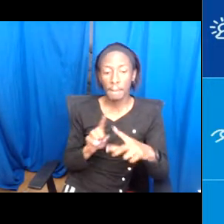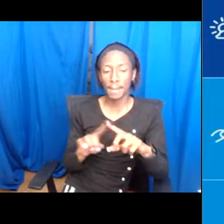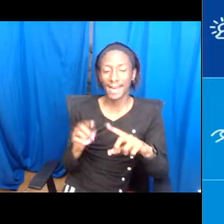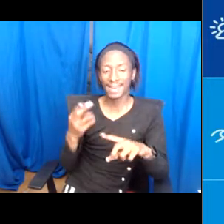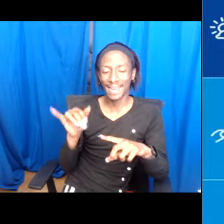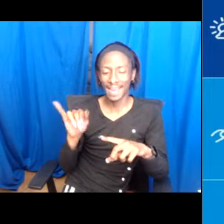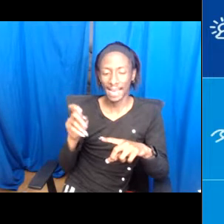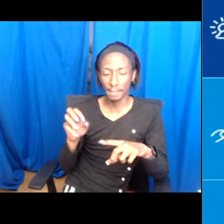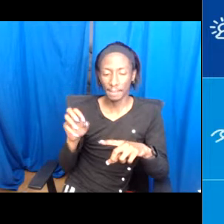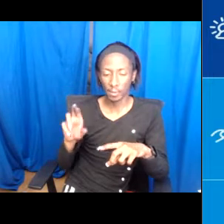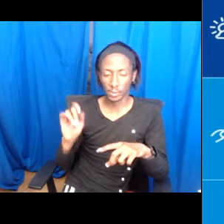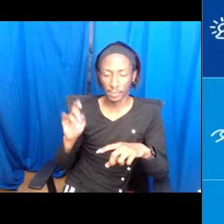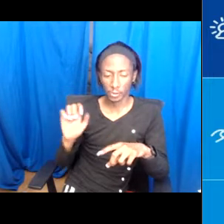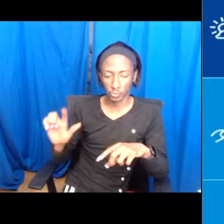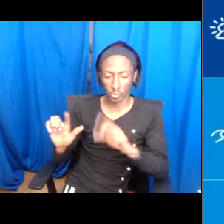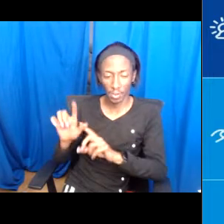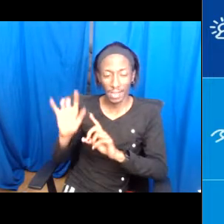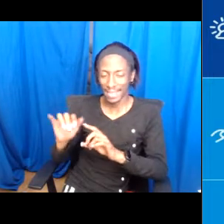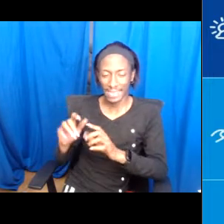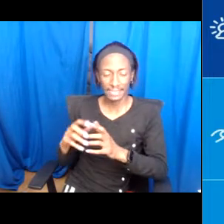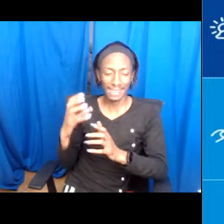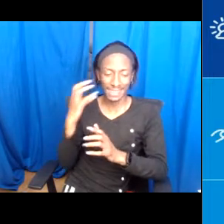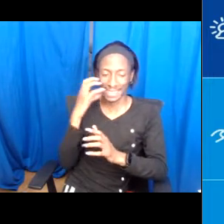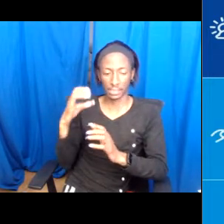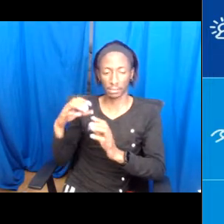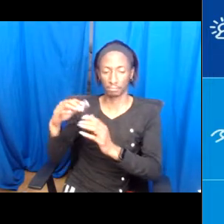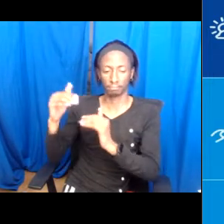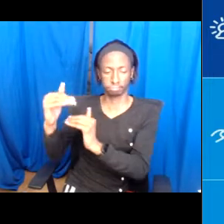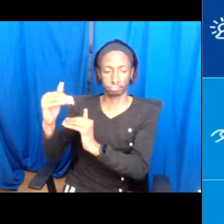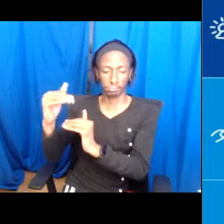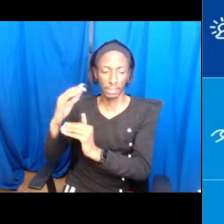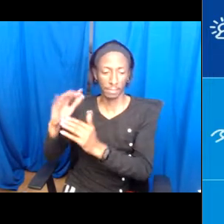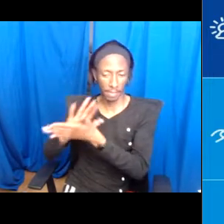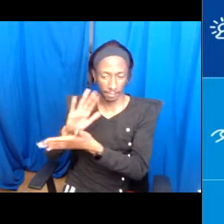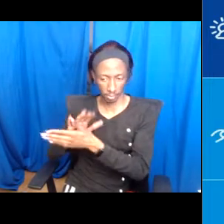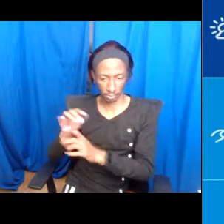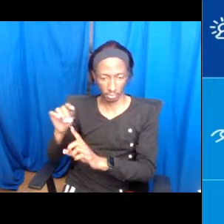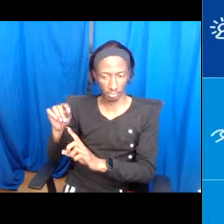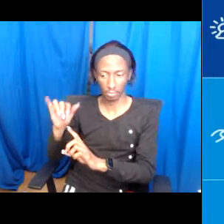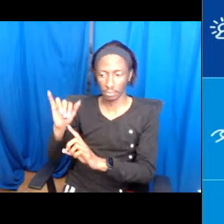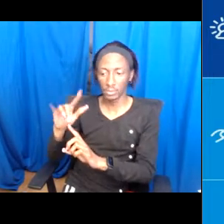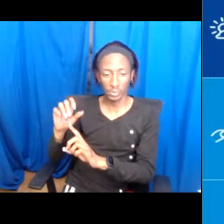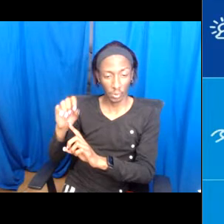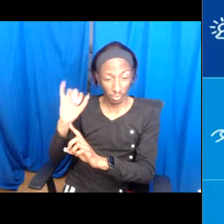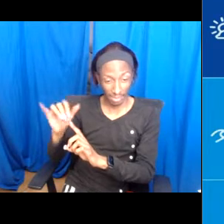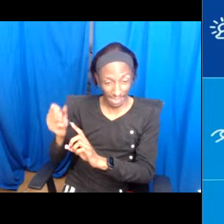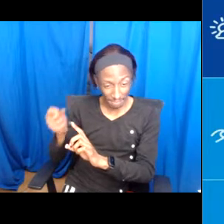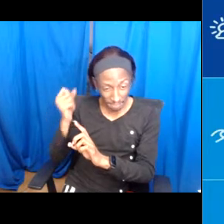as an entire stack of paper or construction paper like this, right? And so with that many pieces of information